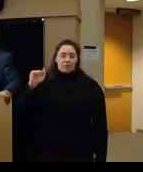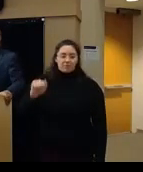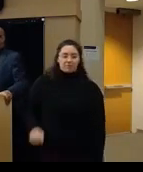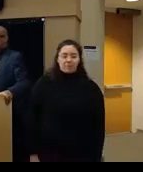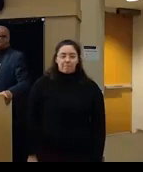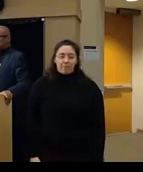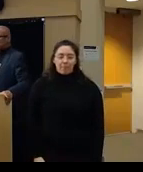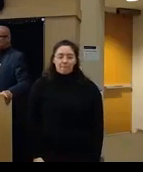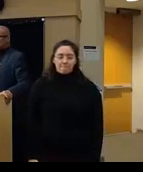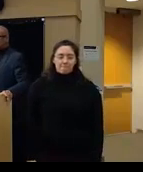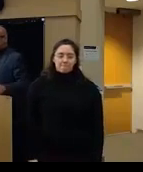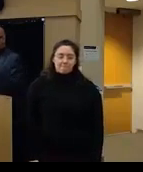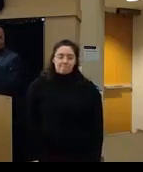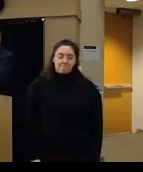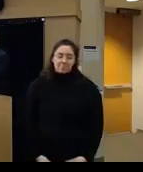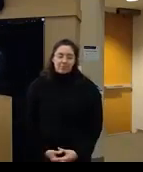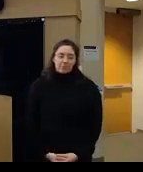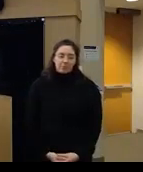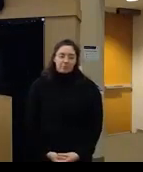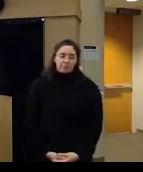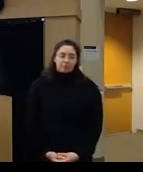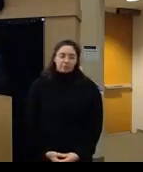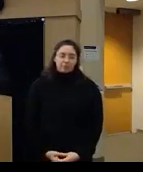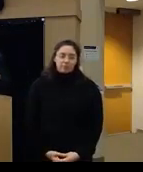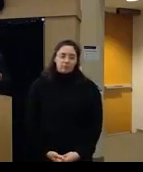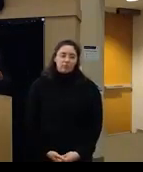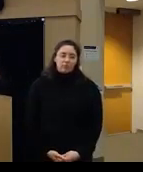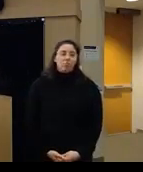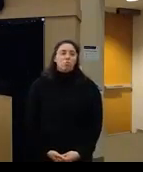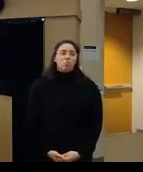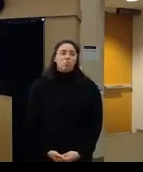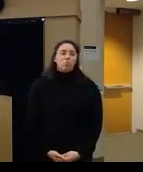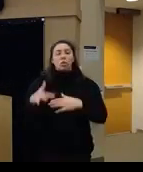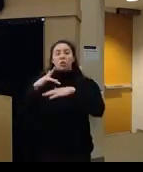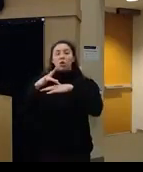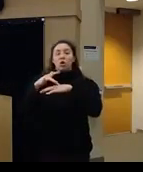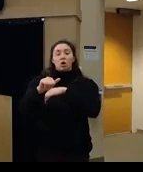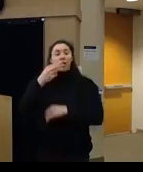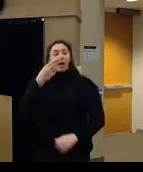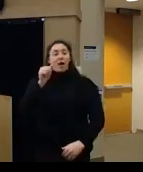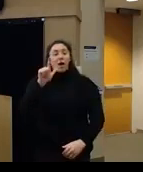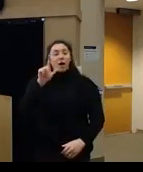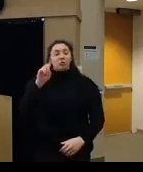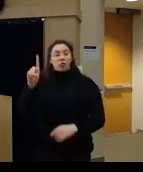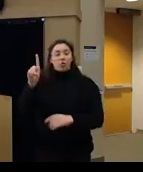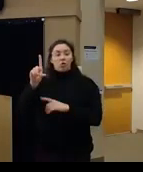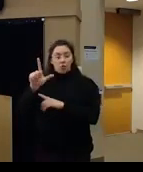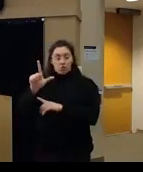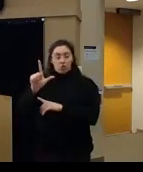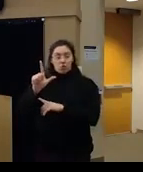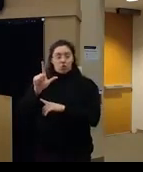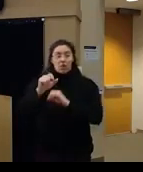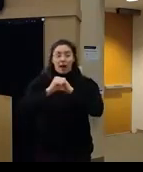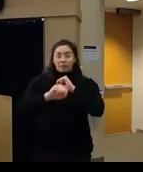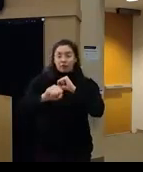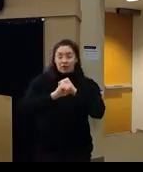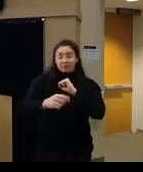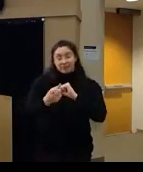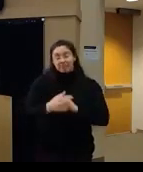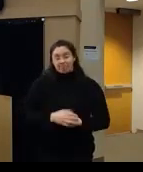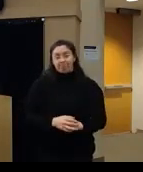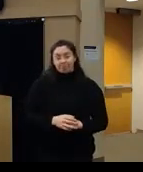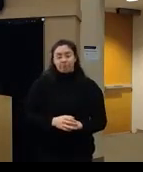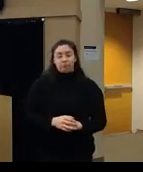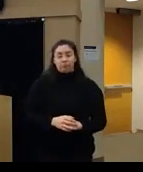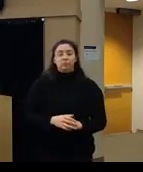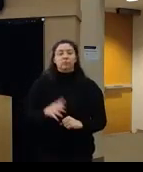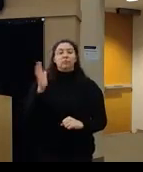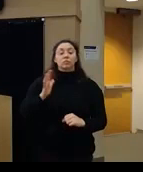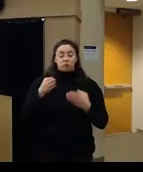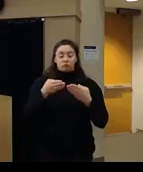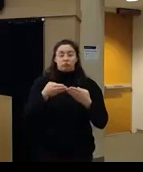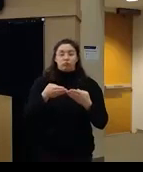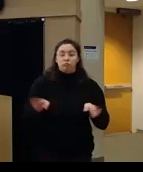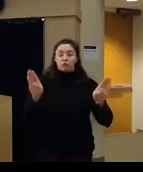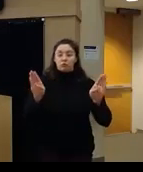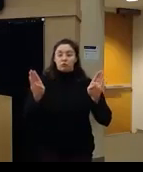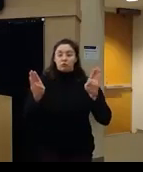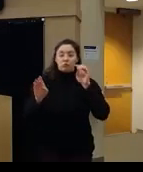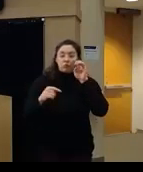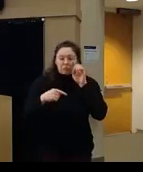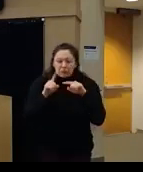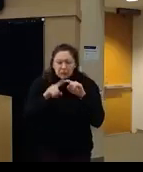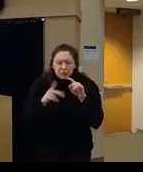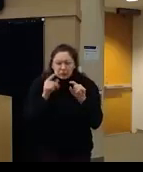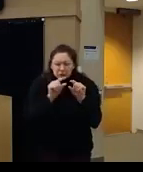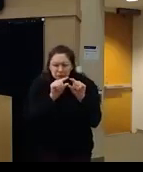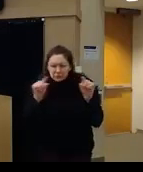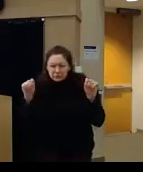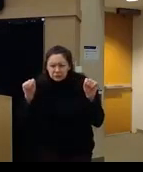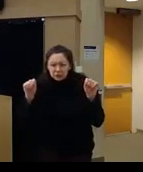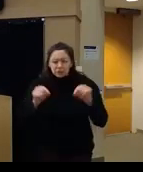now the early how doll advertisement in the journal I can't see it the annuals